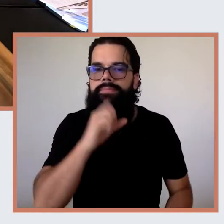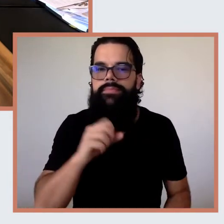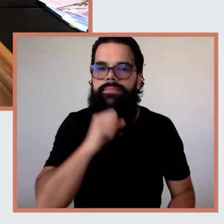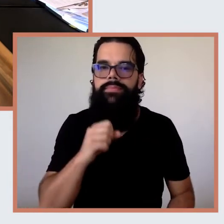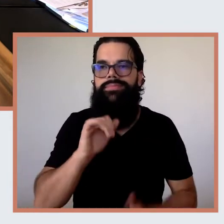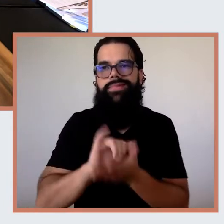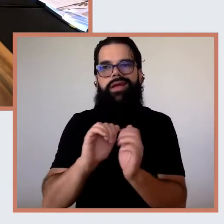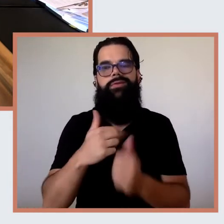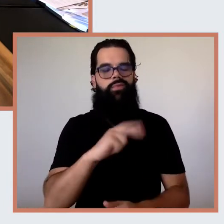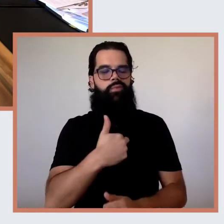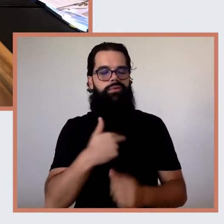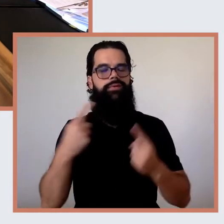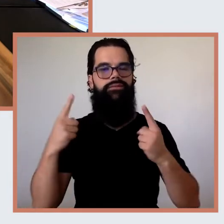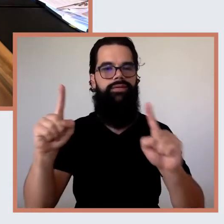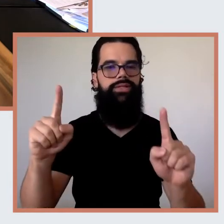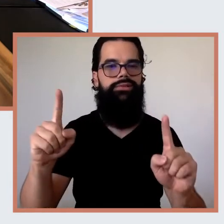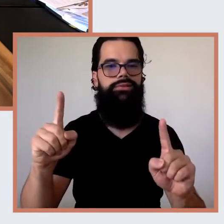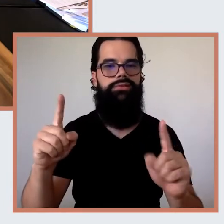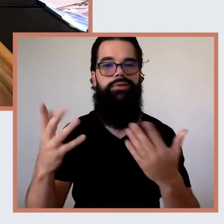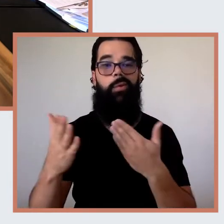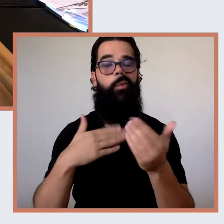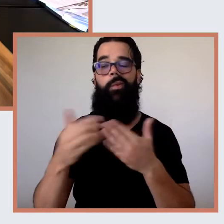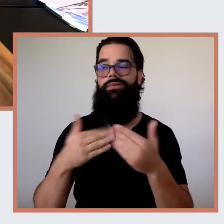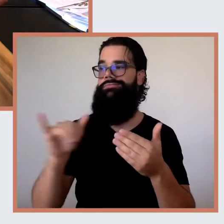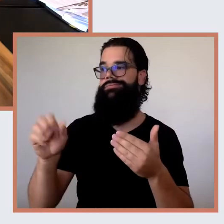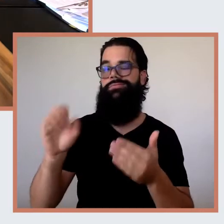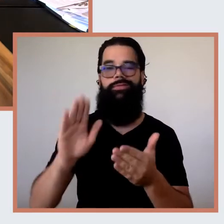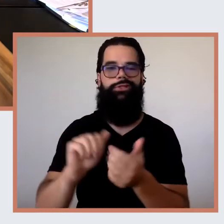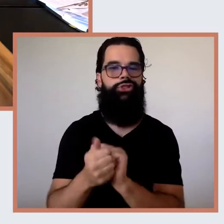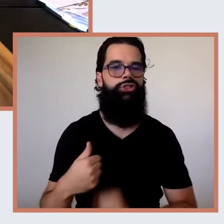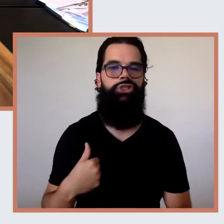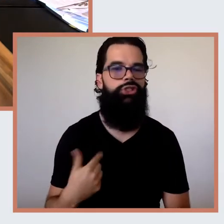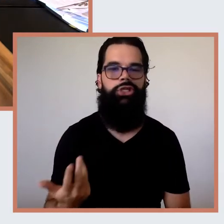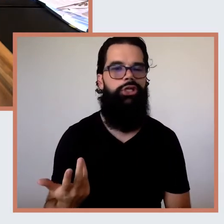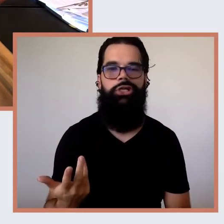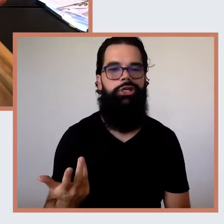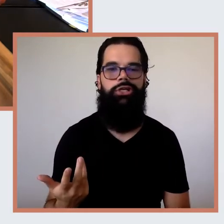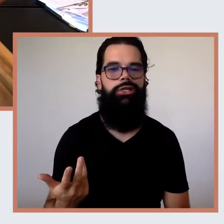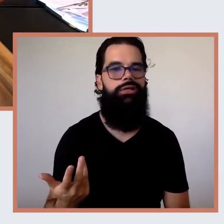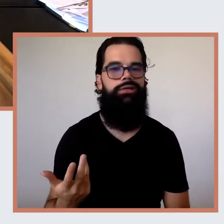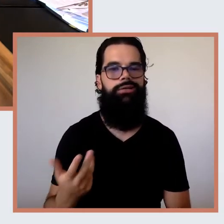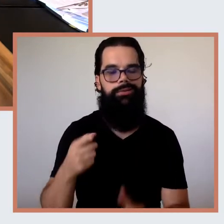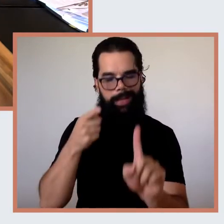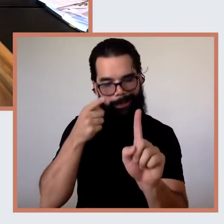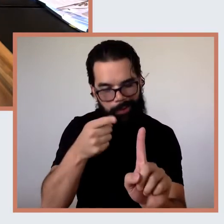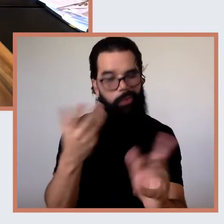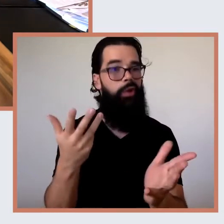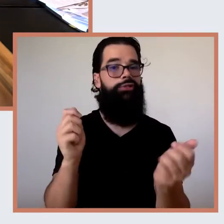They knew who we were, we had a reputation of being successful at what we were doing, that hasn't changed for me.